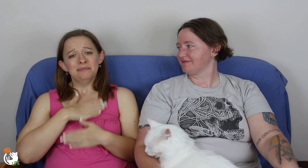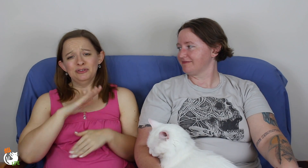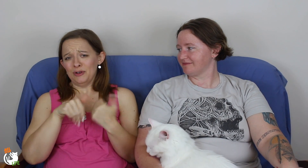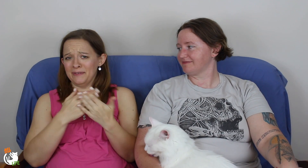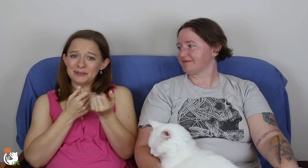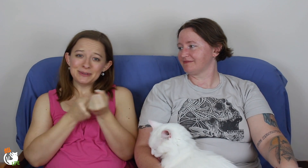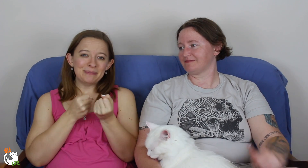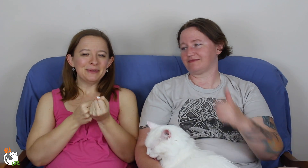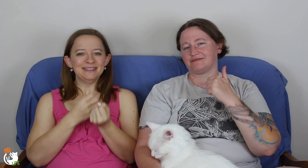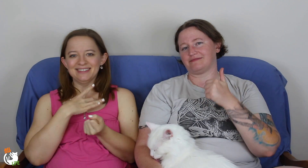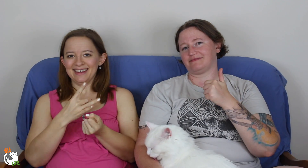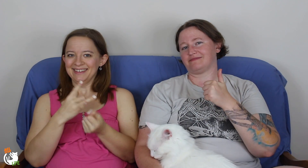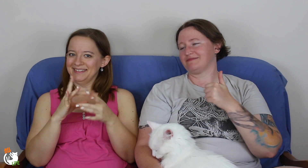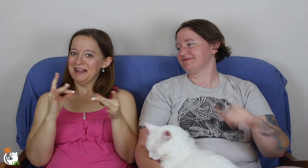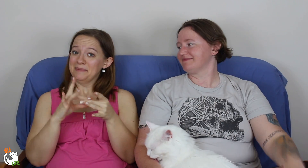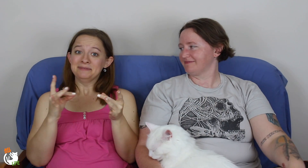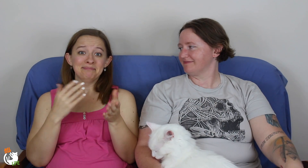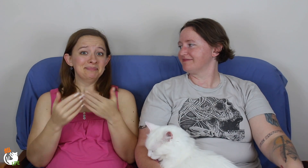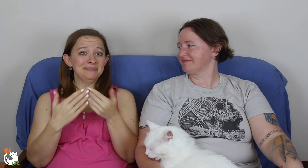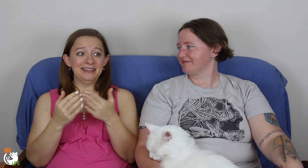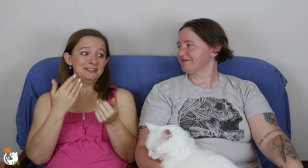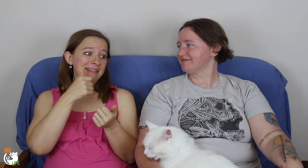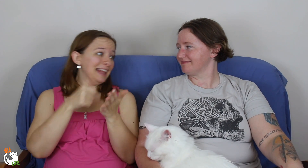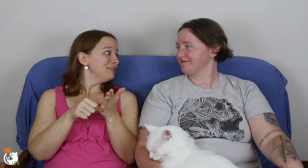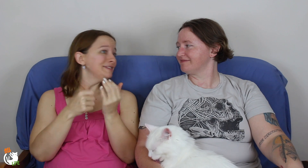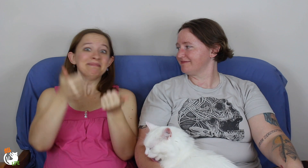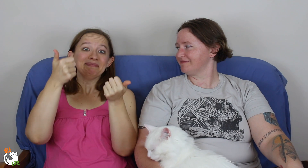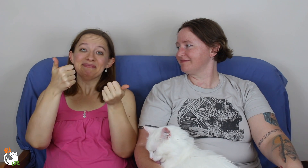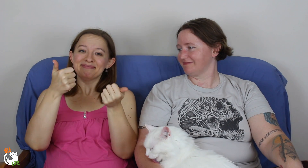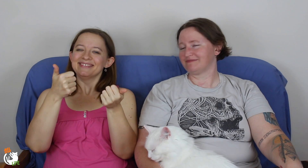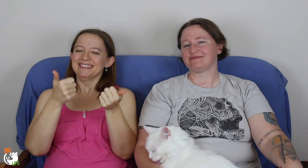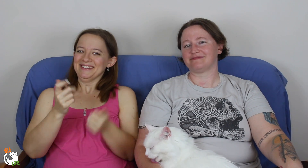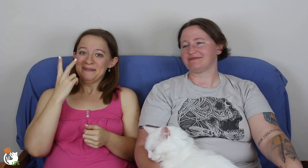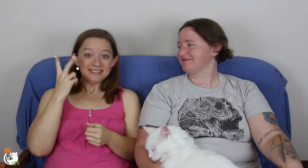We really appreciate all of your support. Likes, comments, or whatever... even a letter!